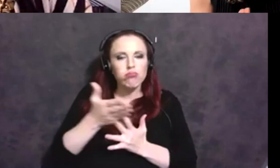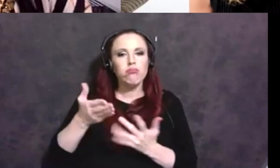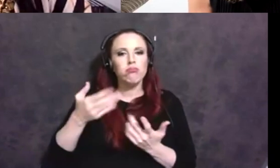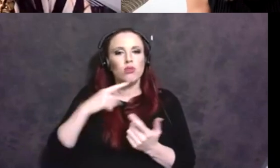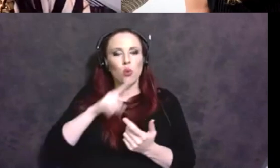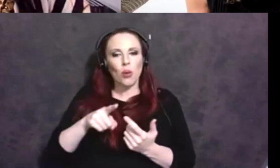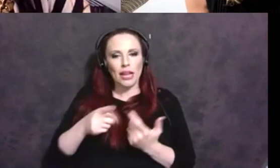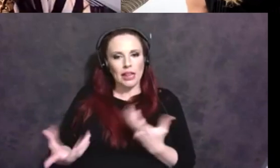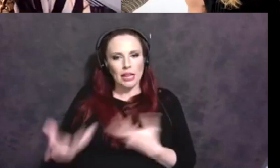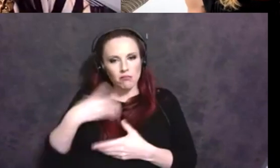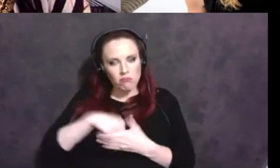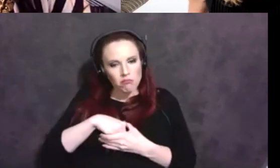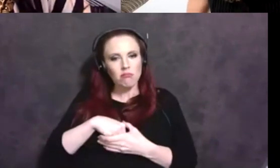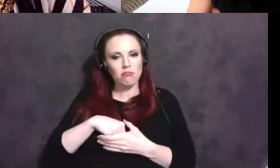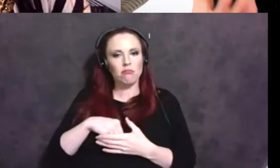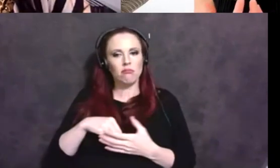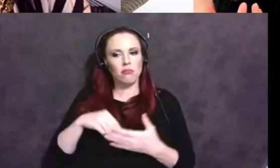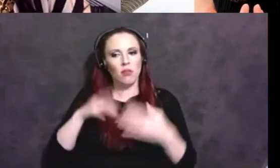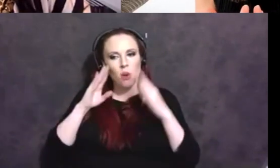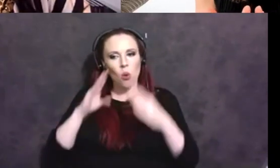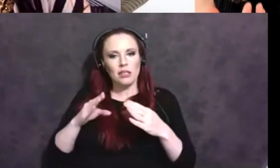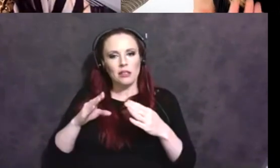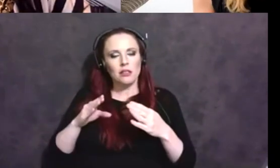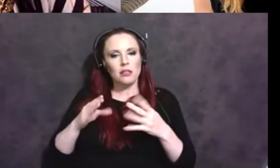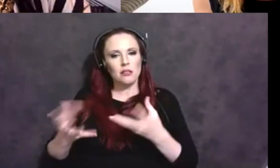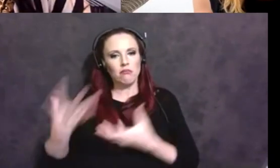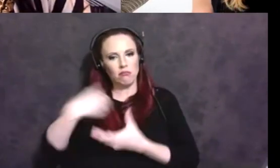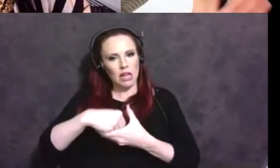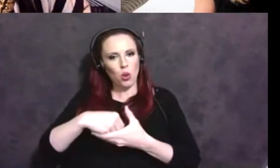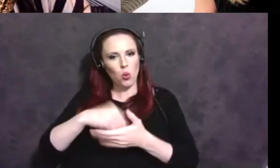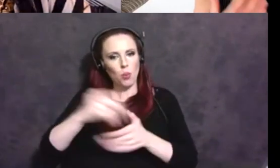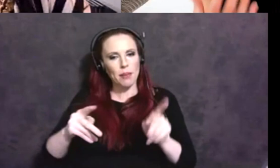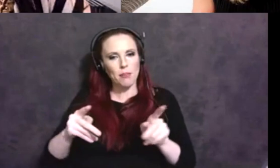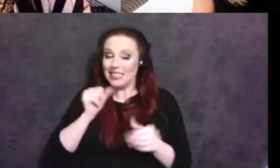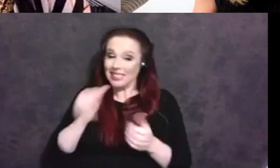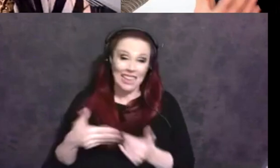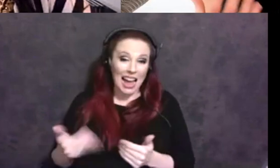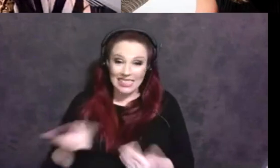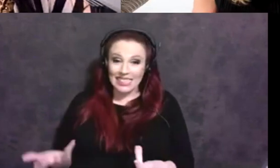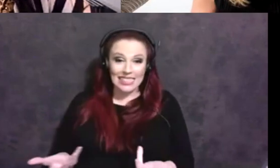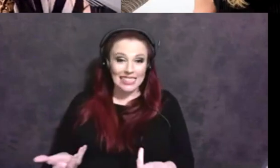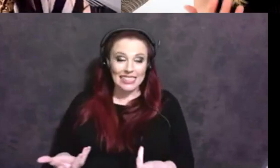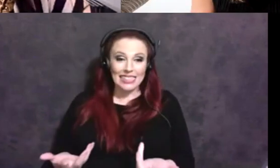minds even though that is a key piece. What are we holding in your bodies and move through